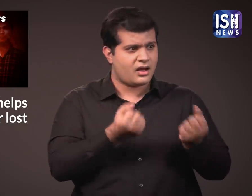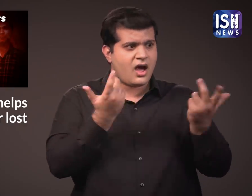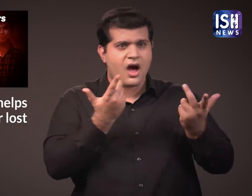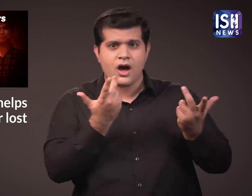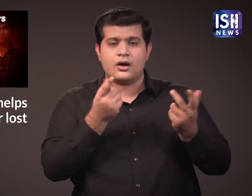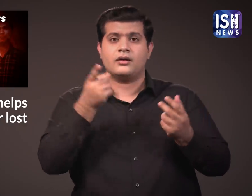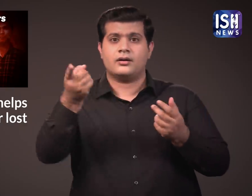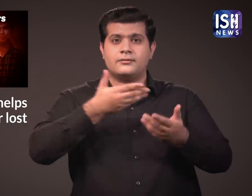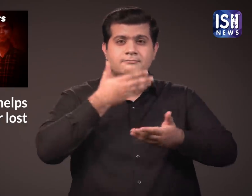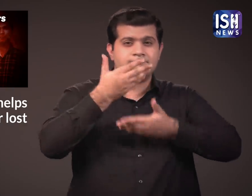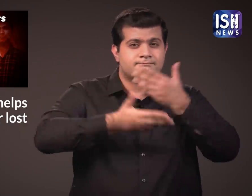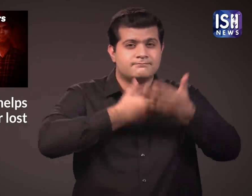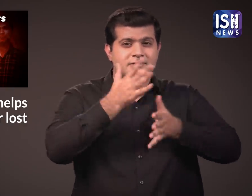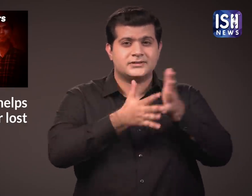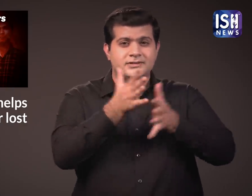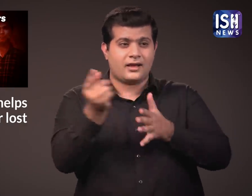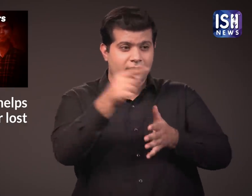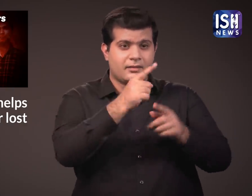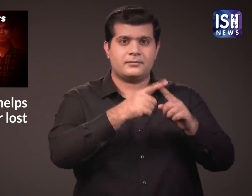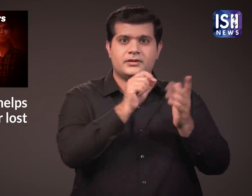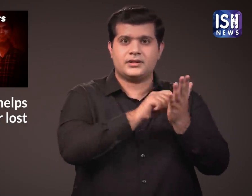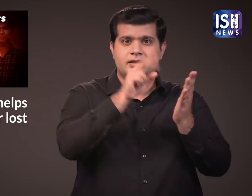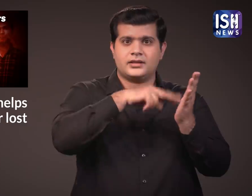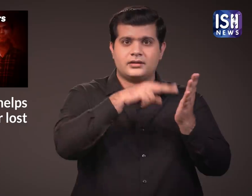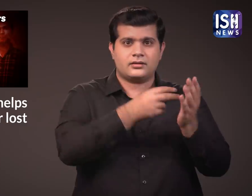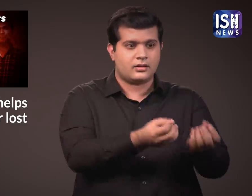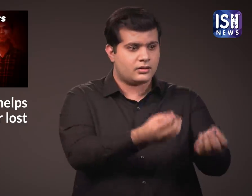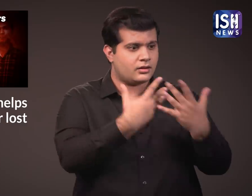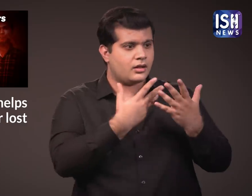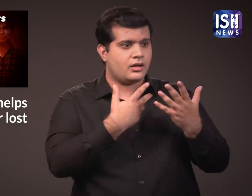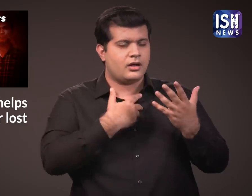He was able to find her all because she was taught Sign language and writting.